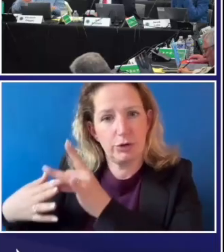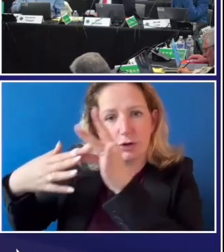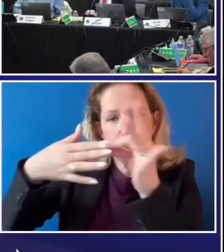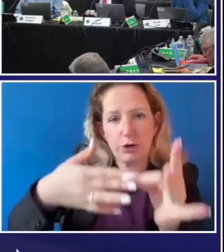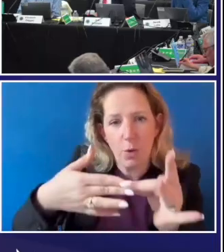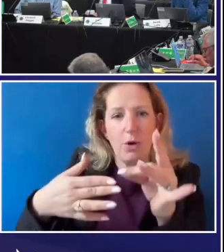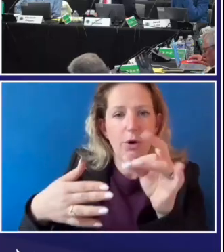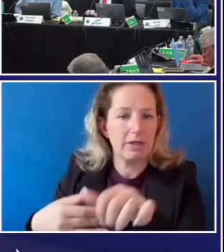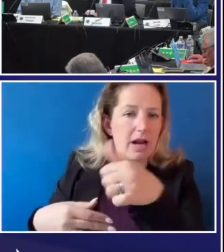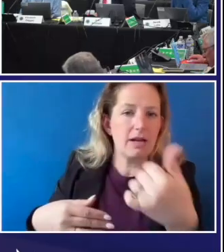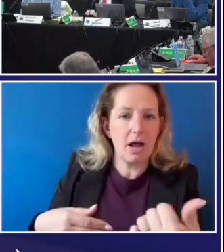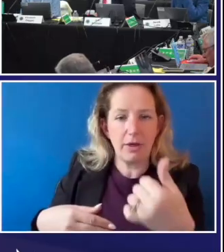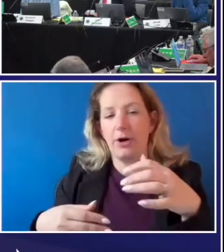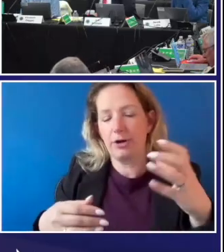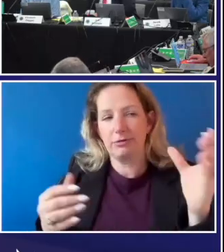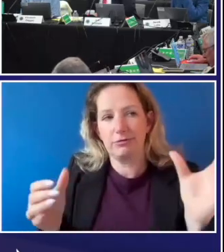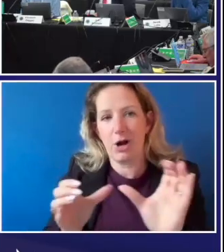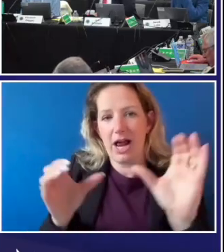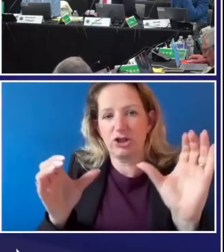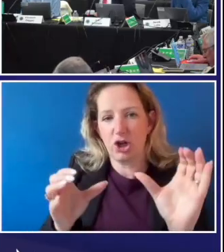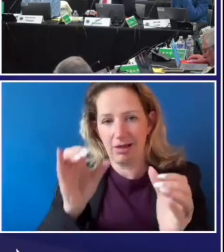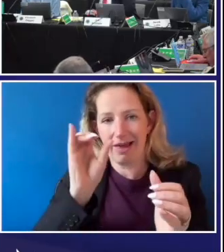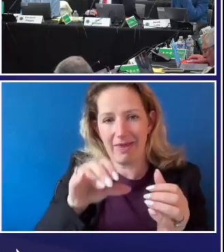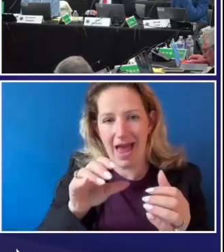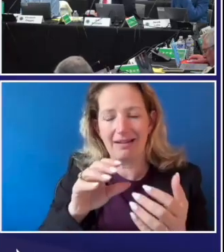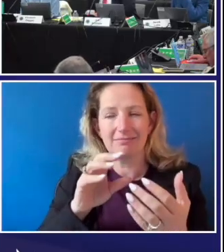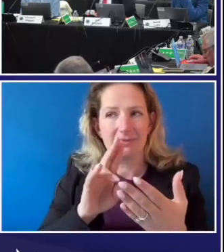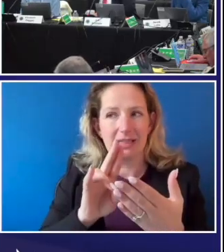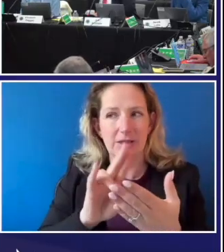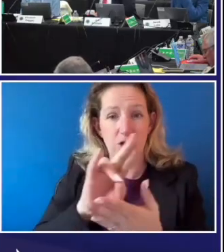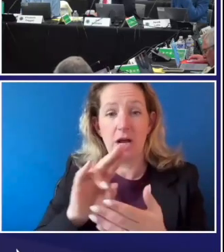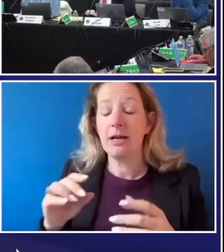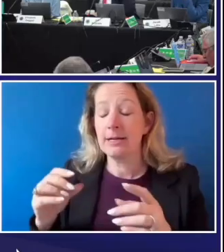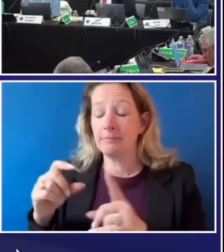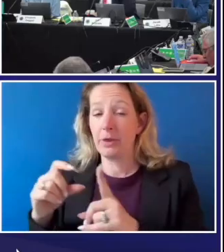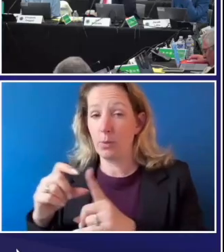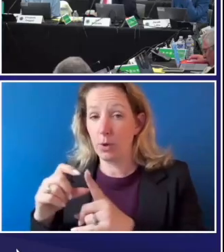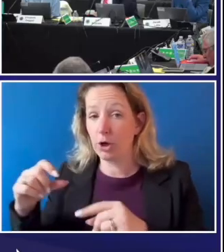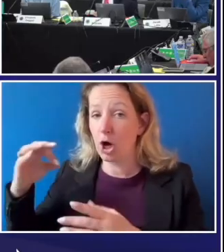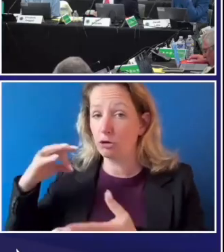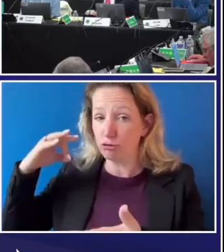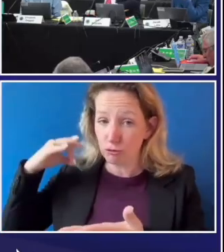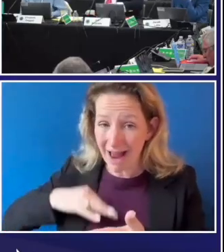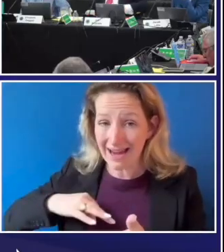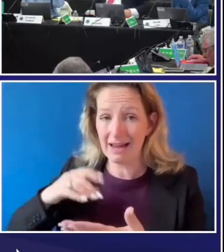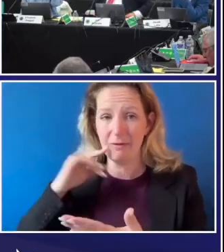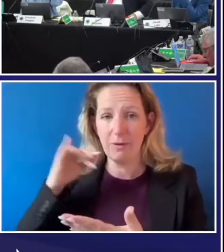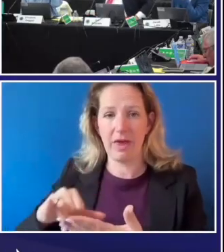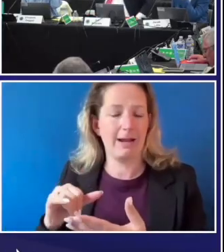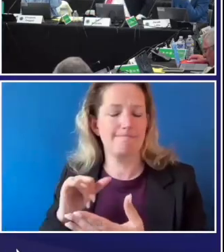But I don't think we went as far as saying credit, but I will, I said, I will double check that. Okay, thank you. And thank you for, Michael, for bringing that up too.